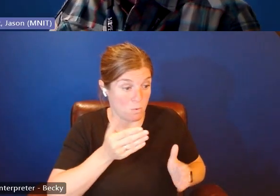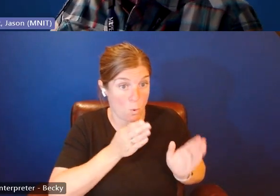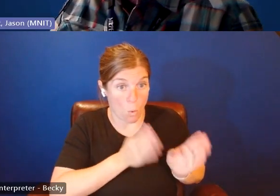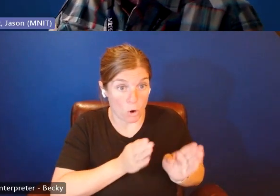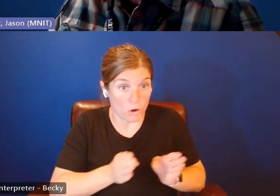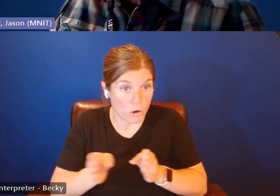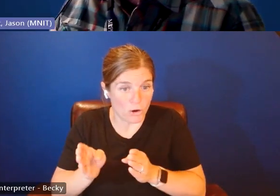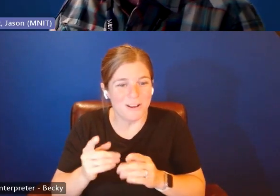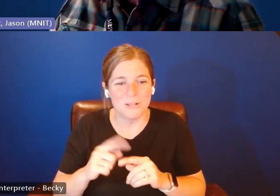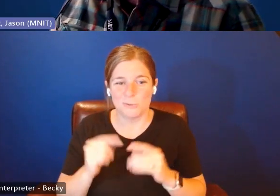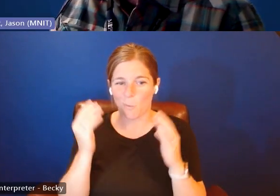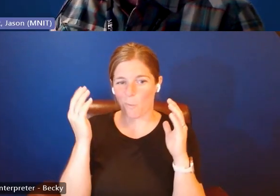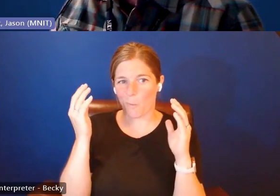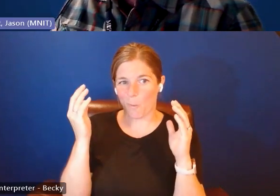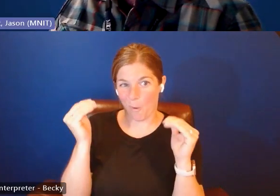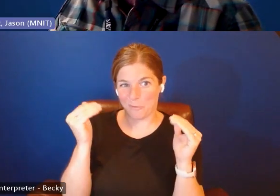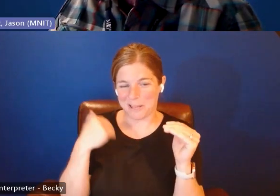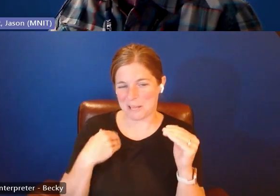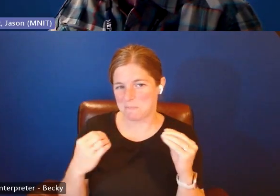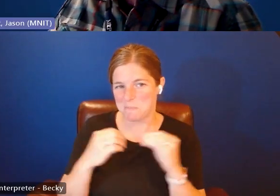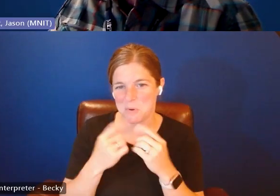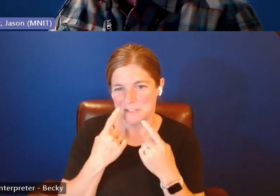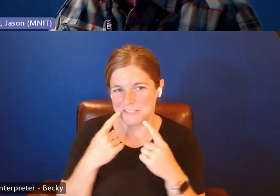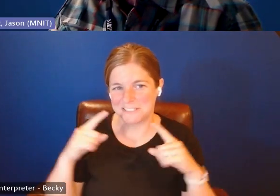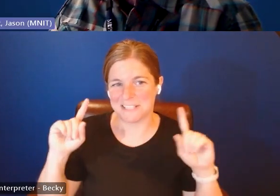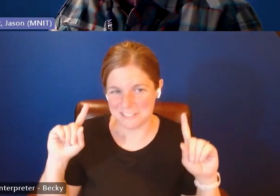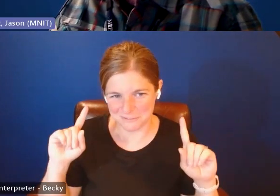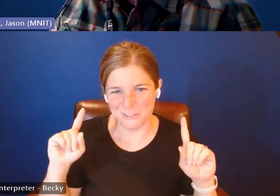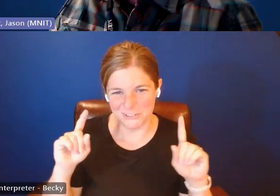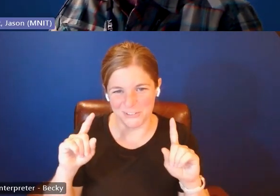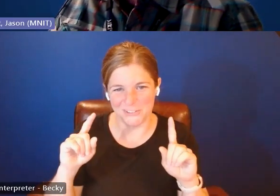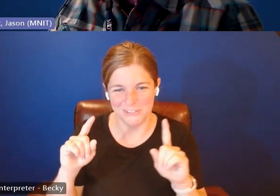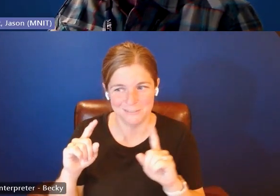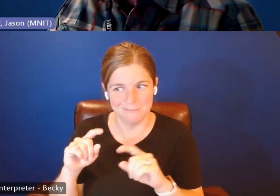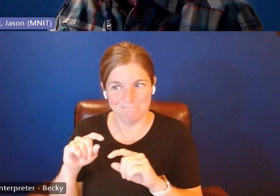than I was before I started diving into using screen readers.